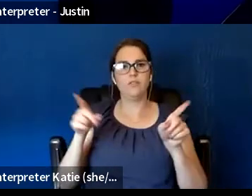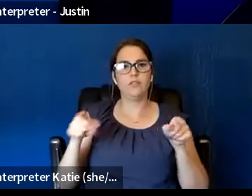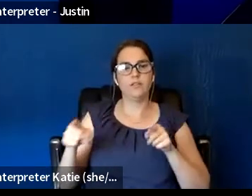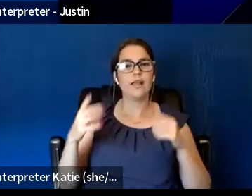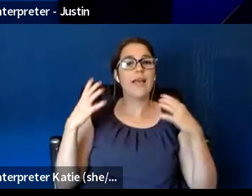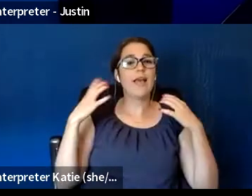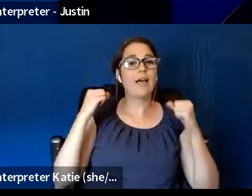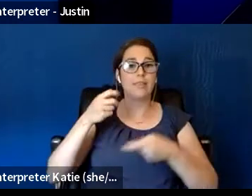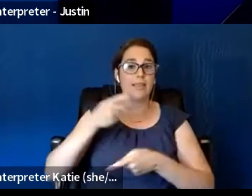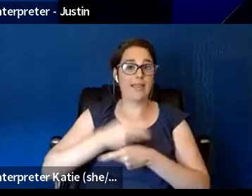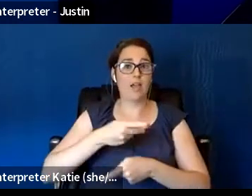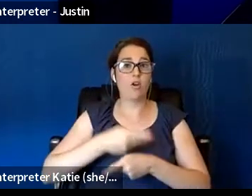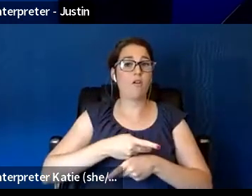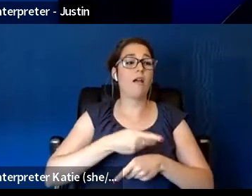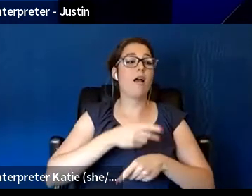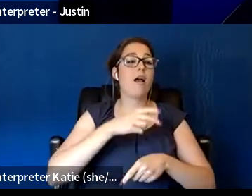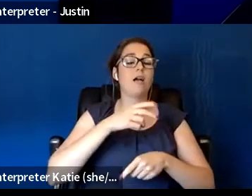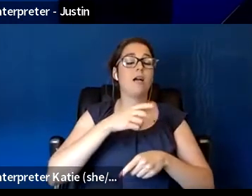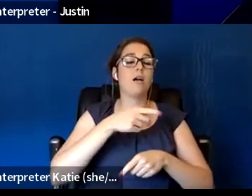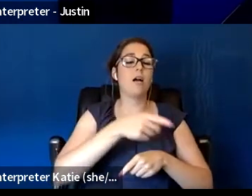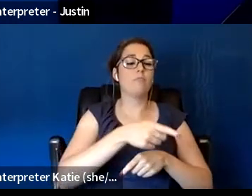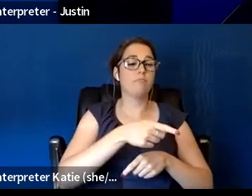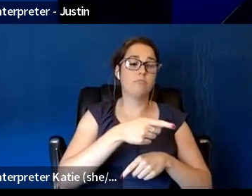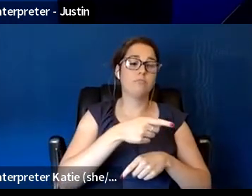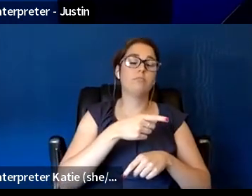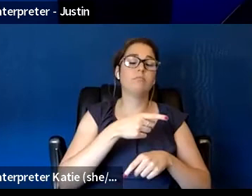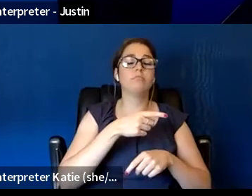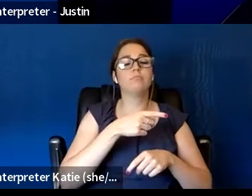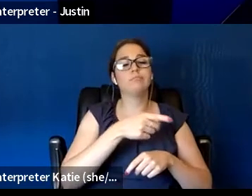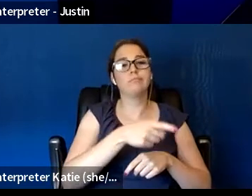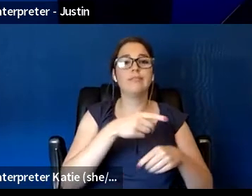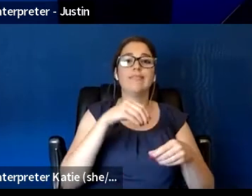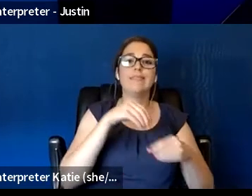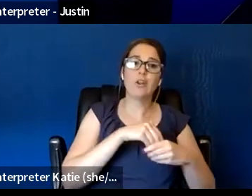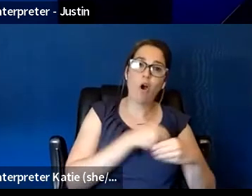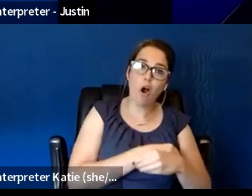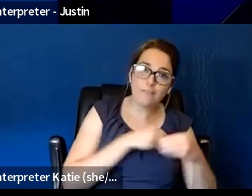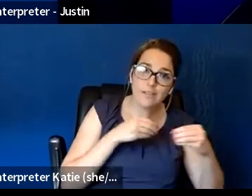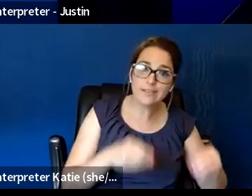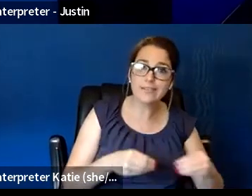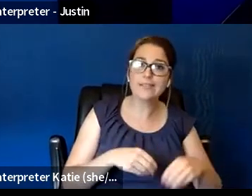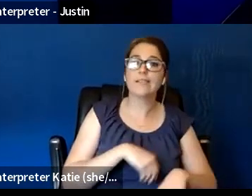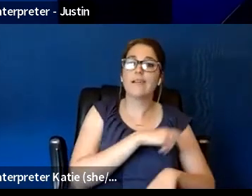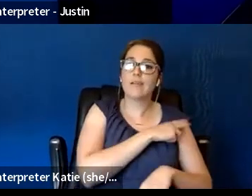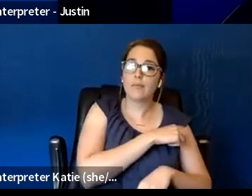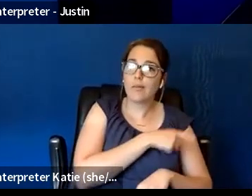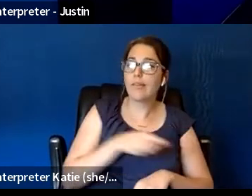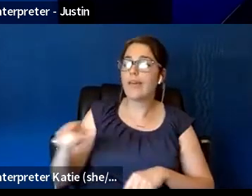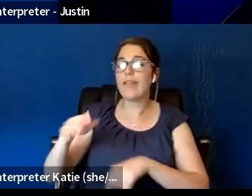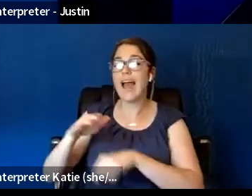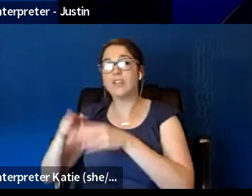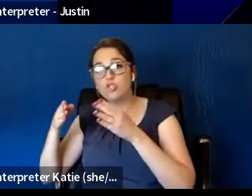a street medicine team, or in working with street outreach teams,